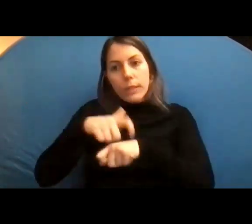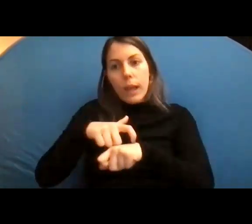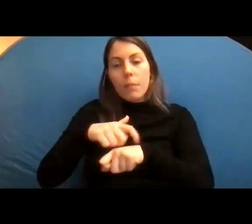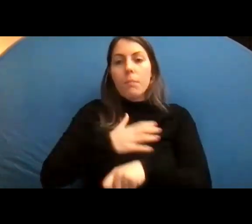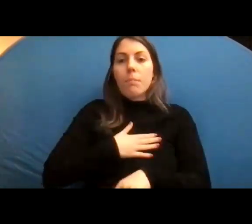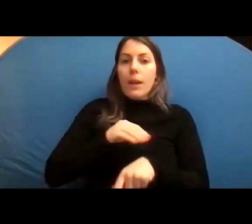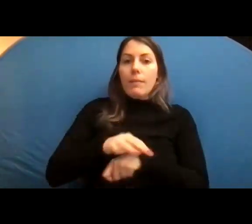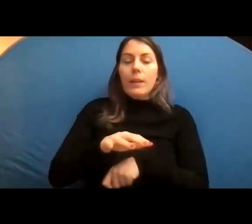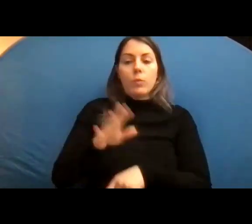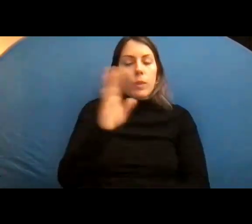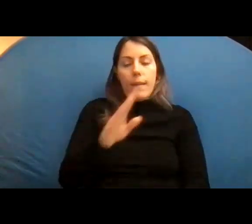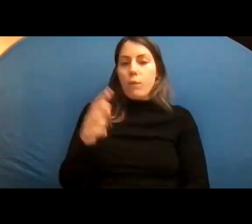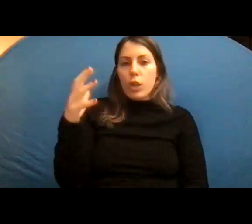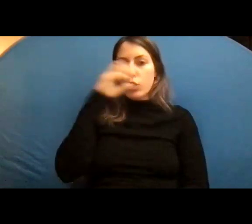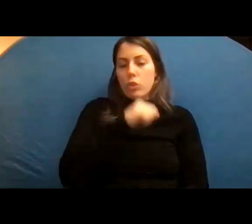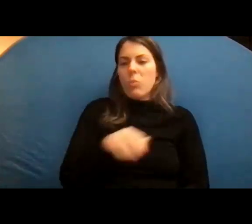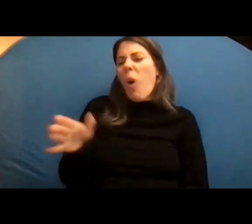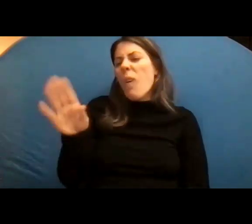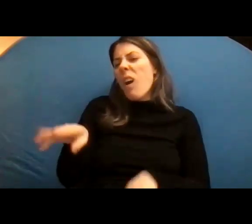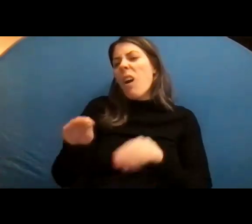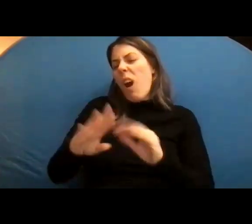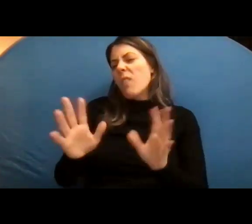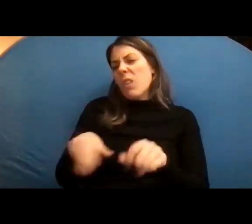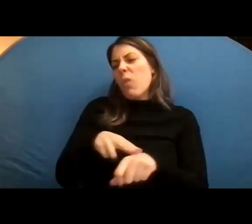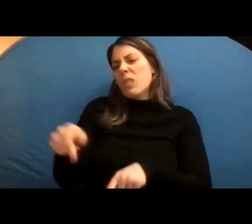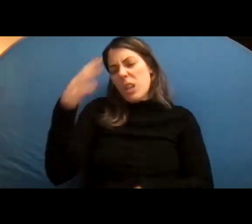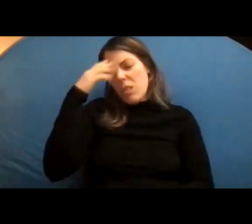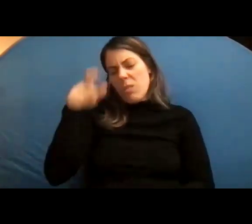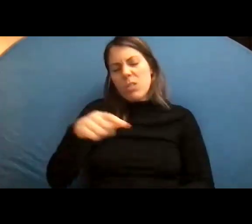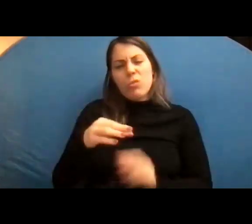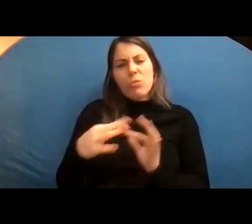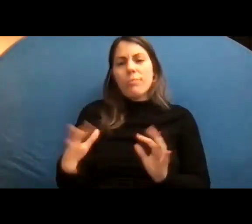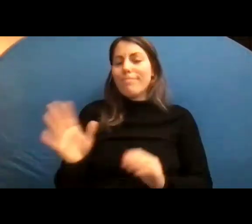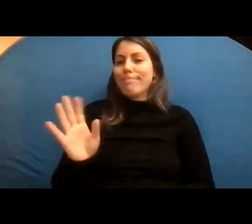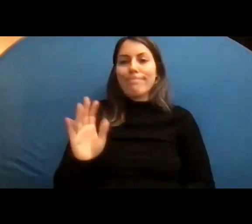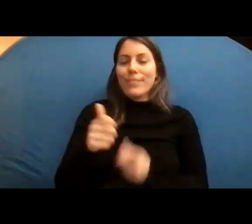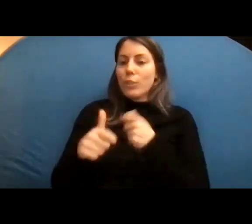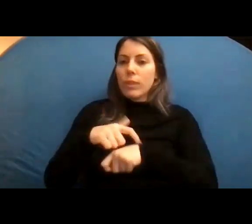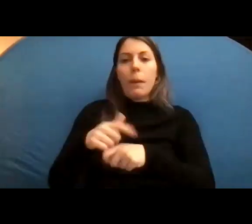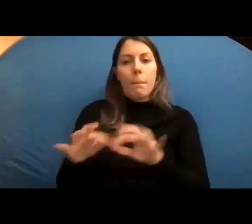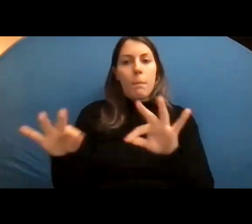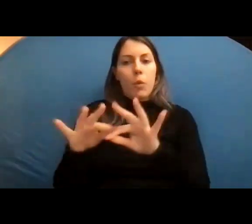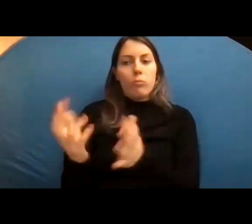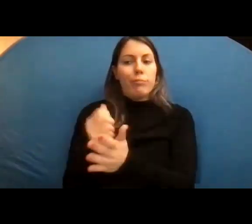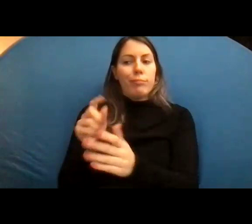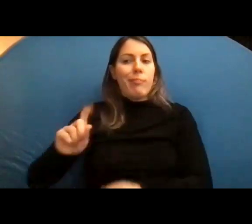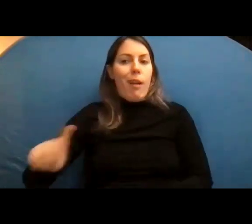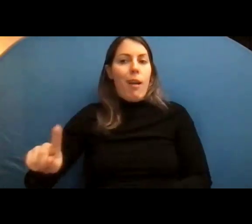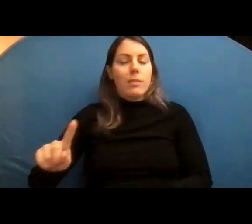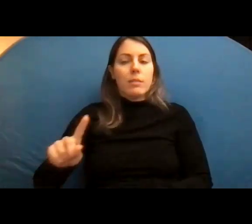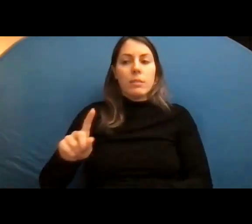interpreter is needed. My advice would be never assume that they know that an interpreter is needed. I would